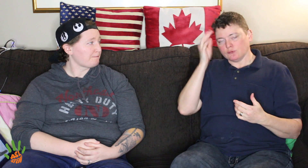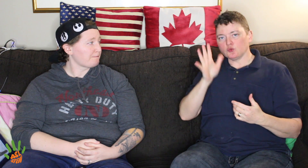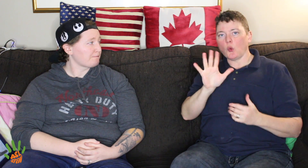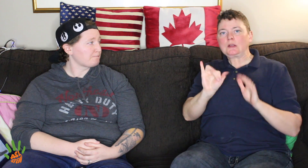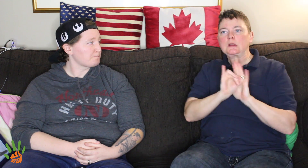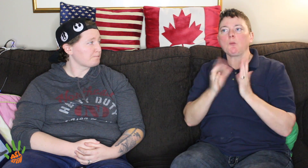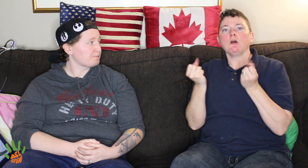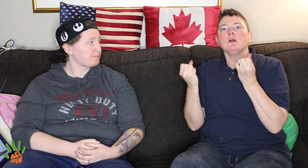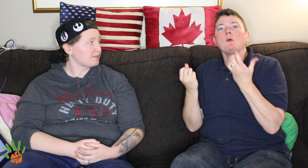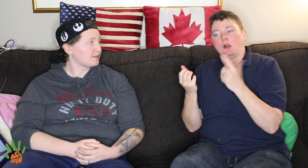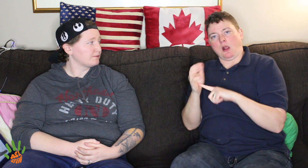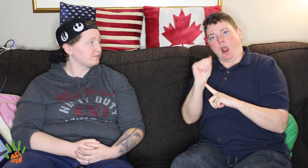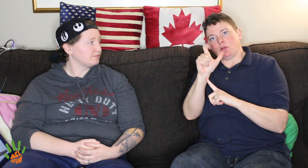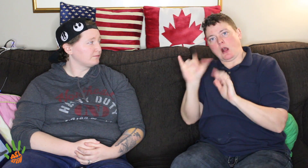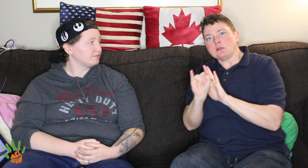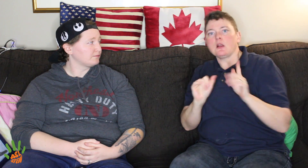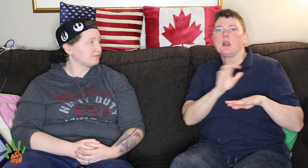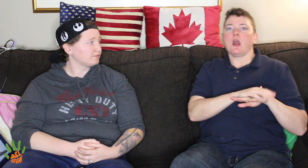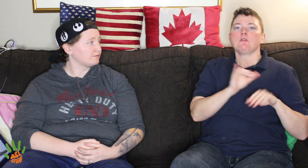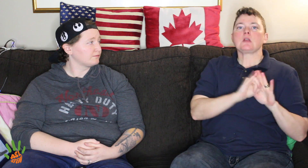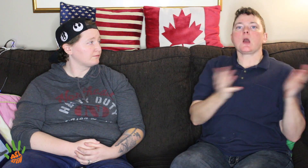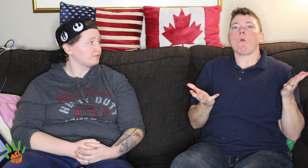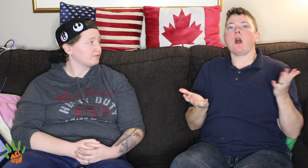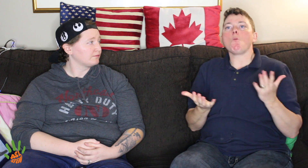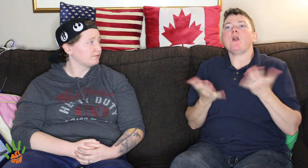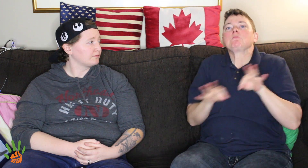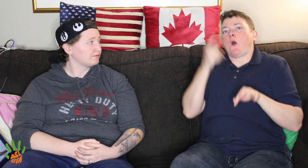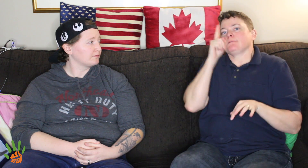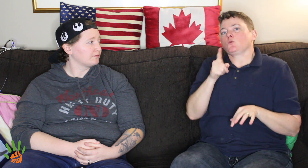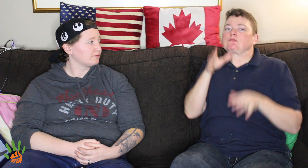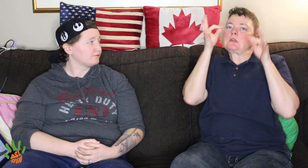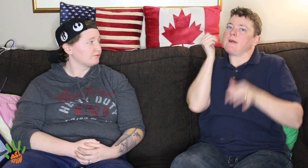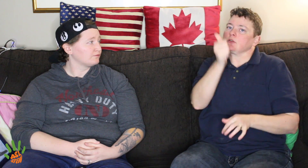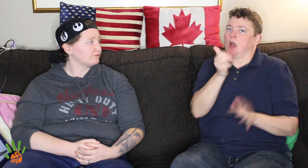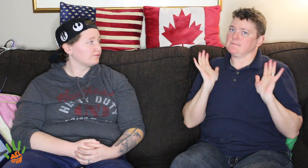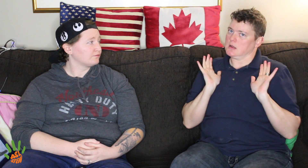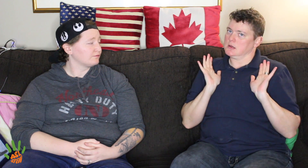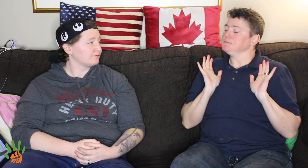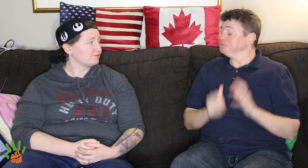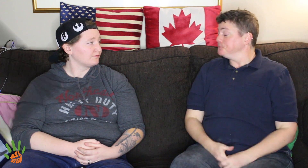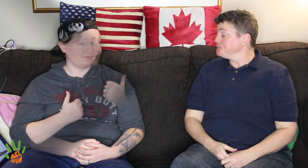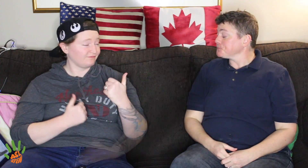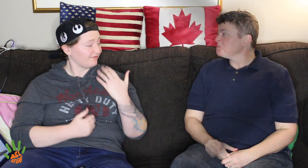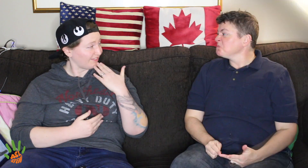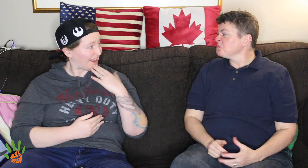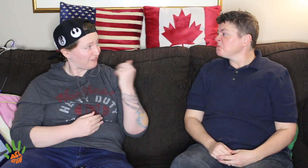So think about your identity within ASL and English as well. You have to decide for yourself which is right.